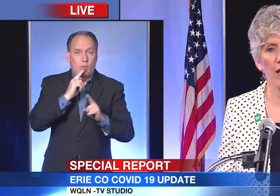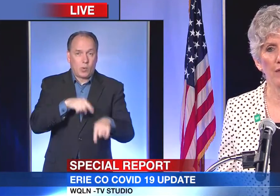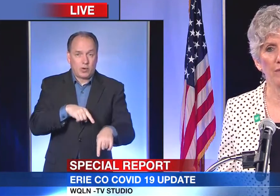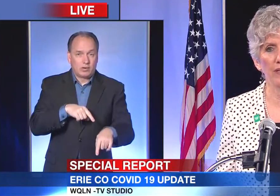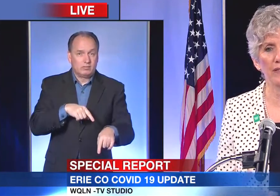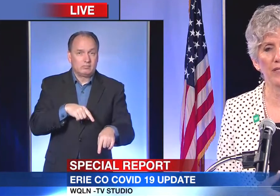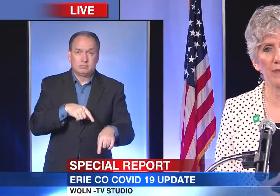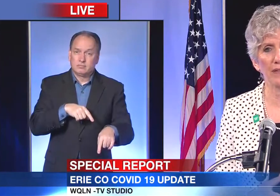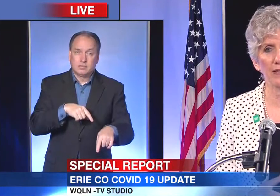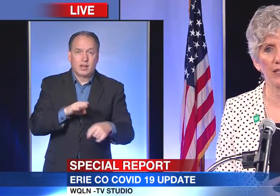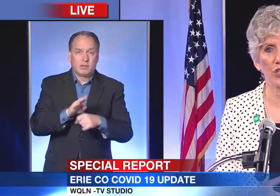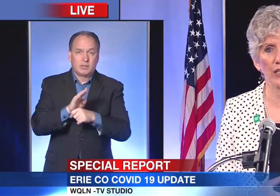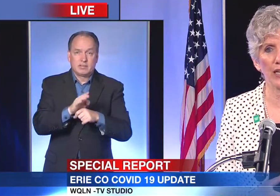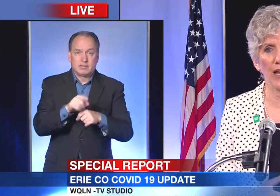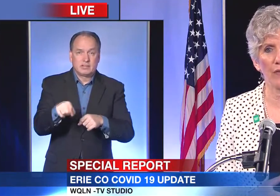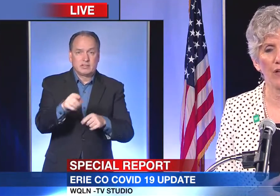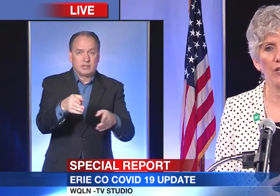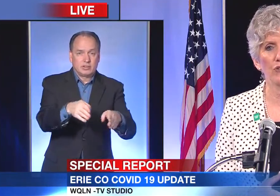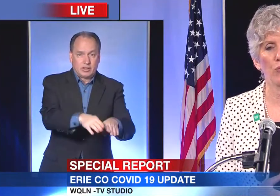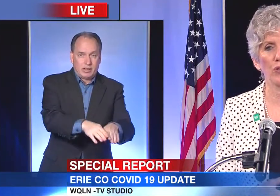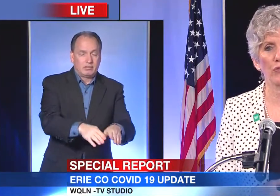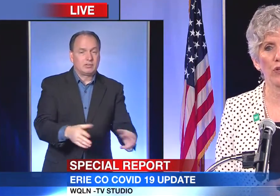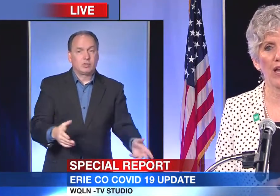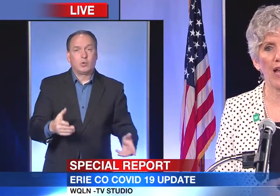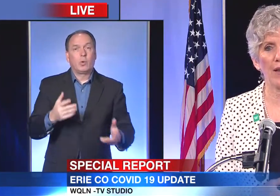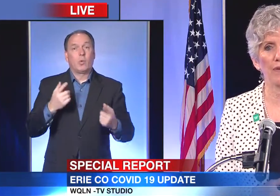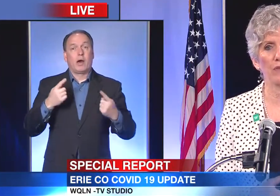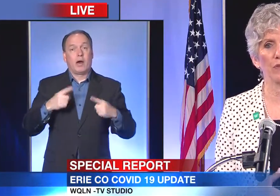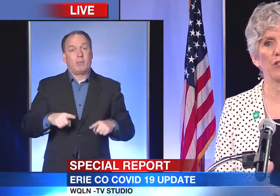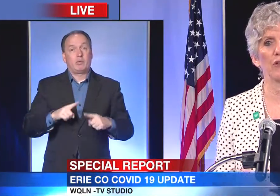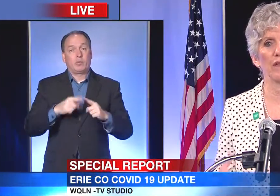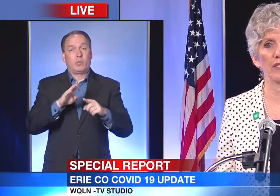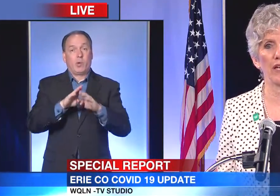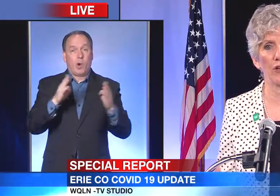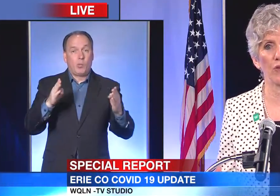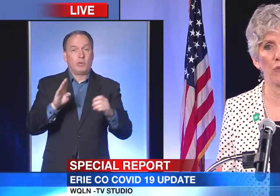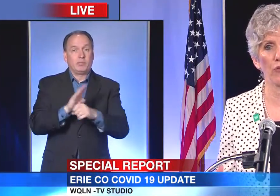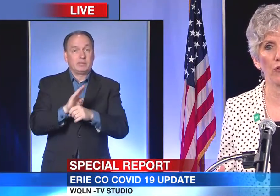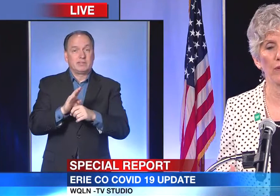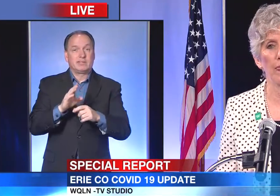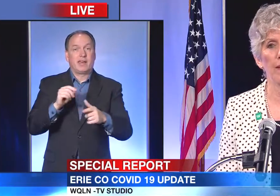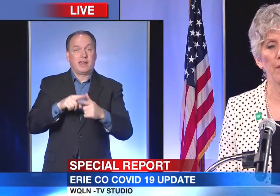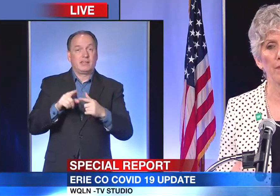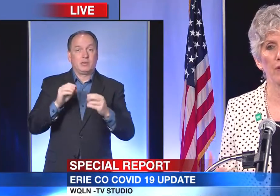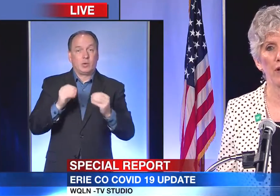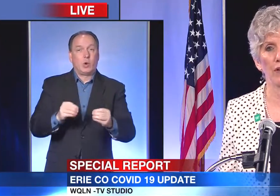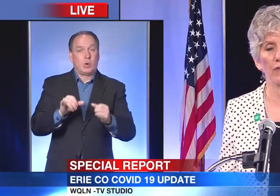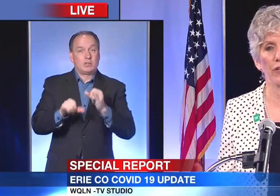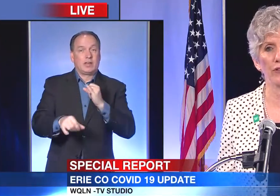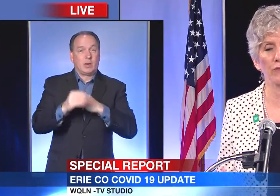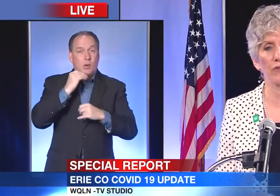YOU KNOW, WE HAVE HAD 88 CASES WITH A STAY-AT-HOME ORDER, AND BUSINESSES BASICALLY SHUT DOWN SOME WHAT'S GOING TO HAPPEN WHEN